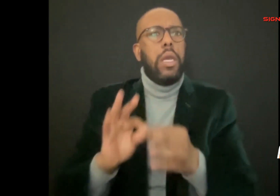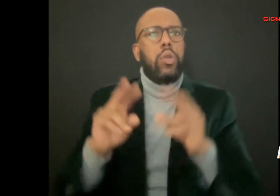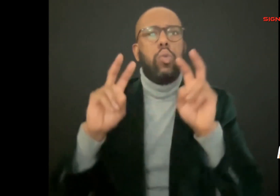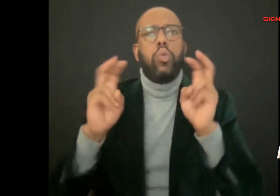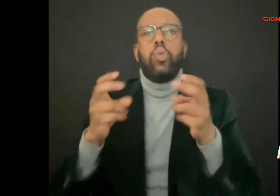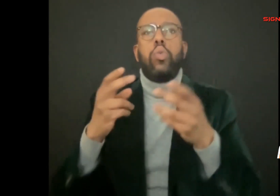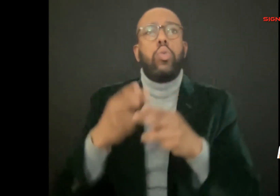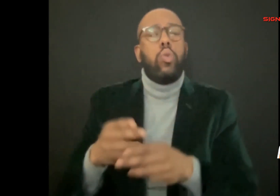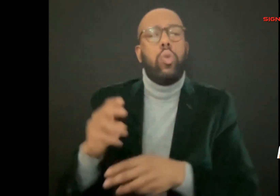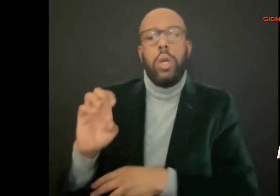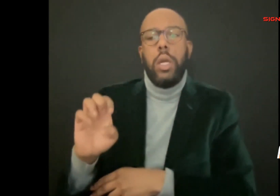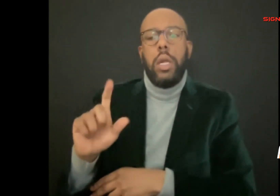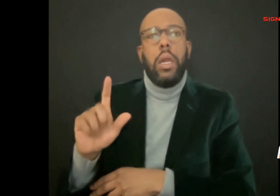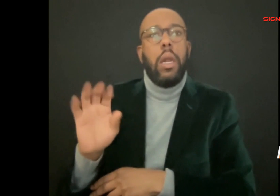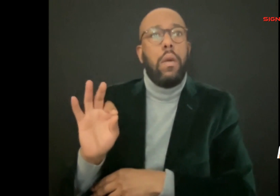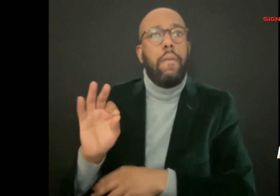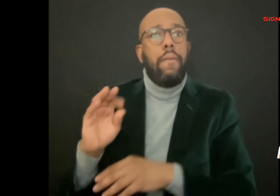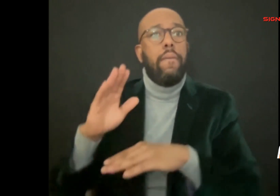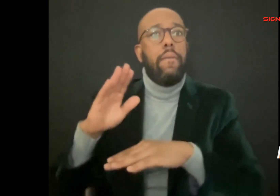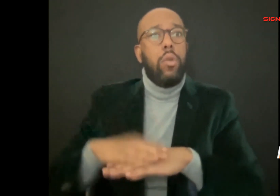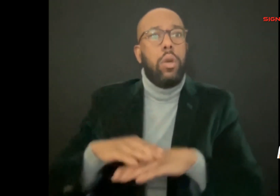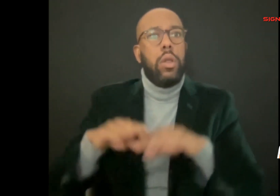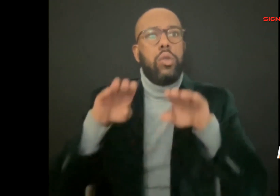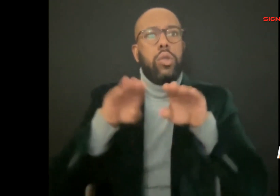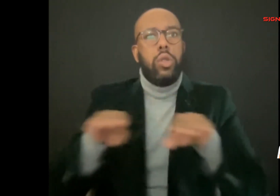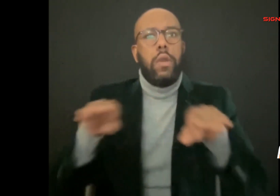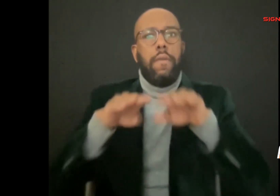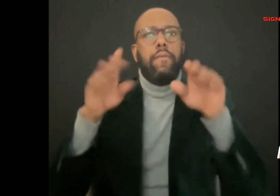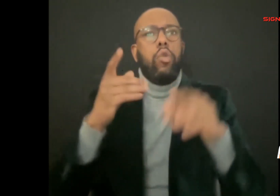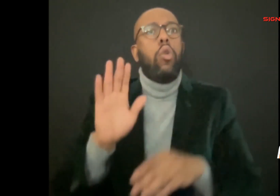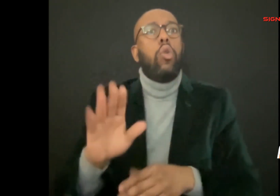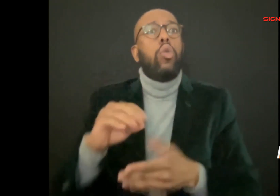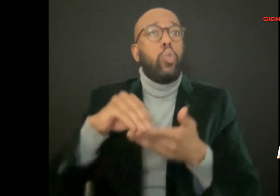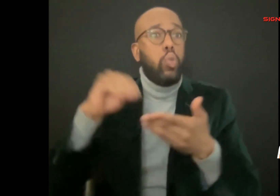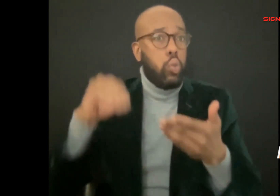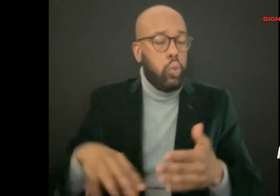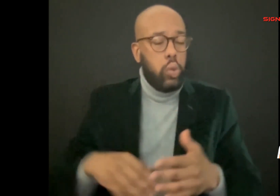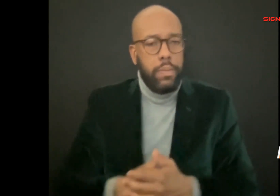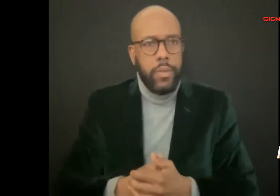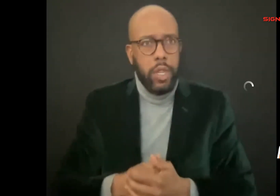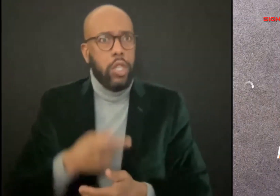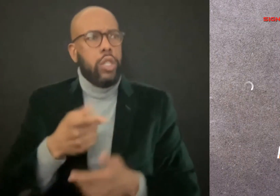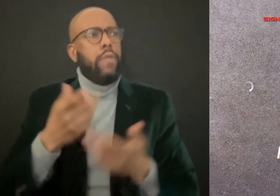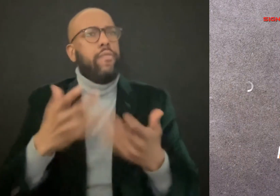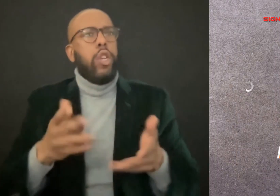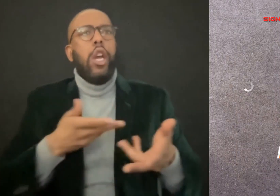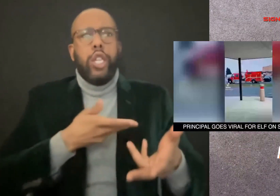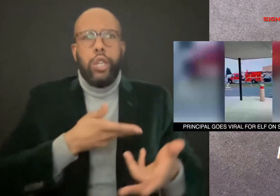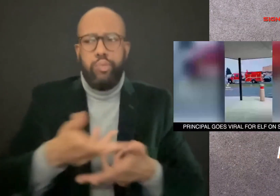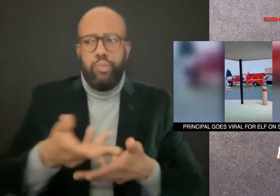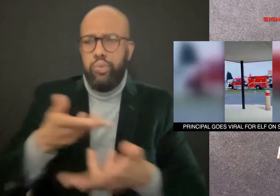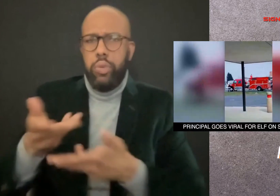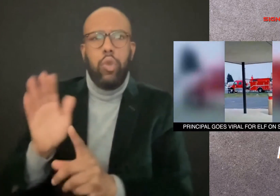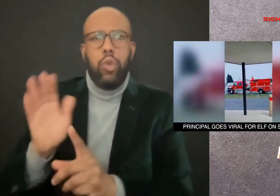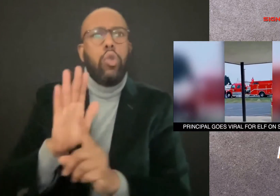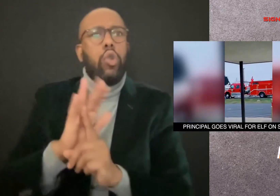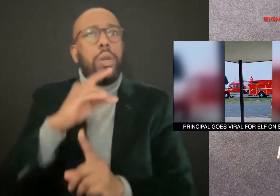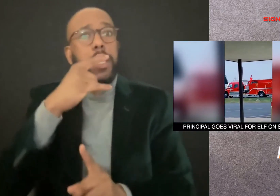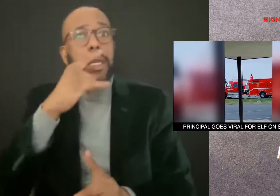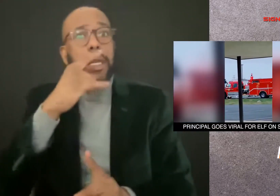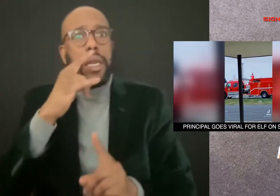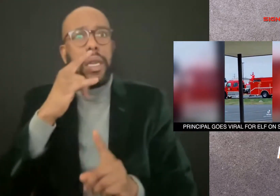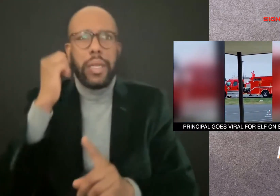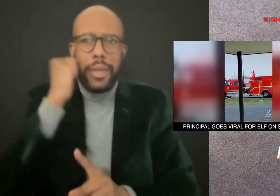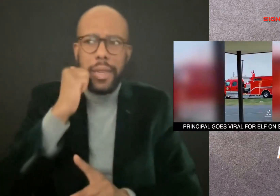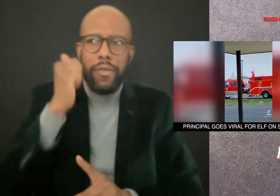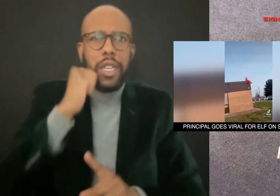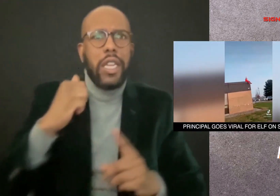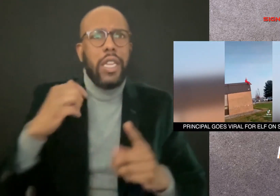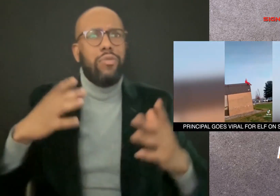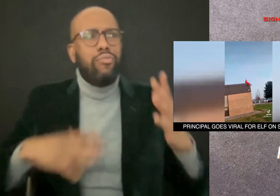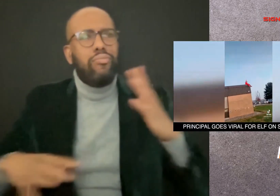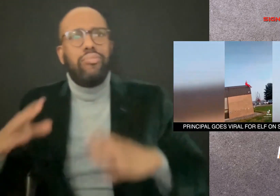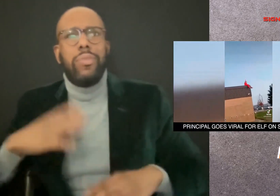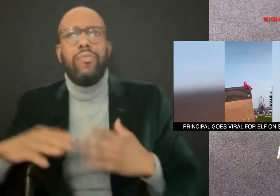a life-sized elf on a shelf for her students she greets the kids every day dressed head